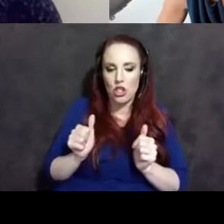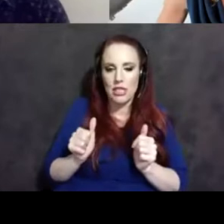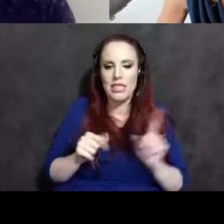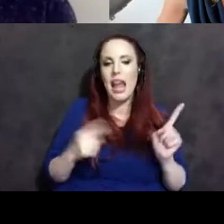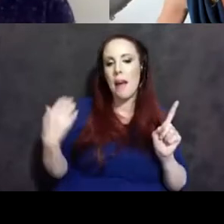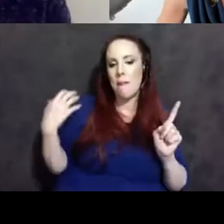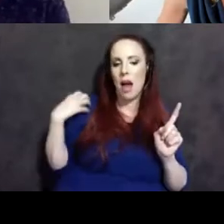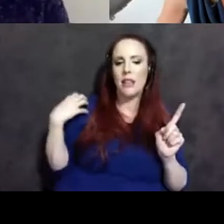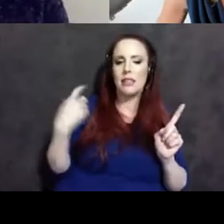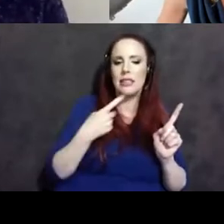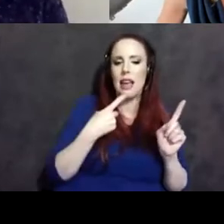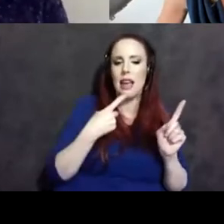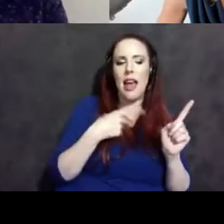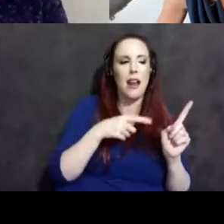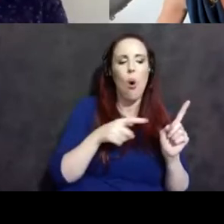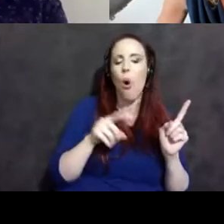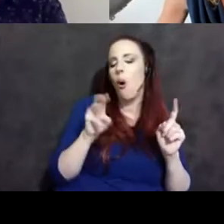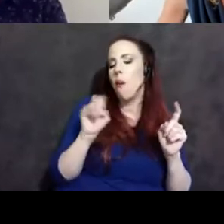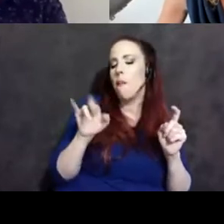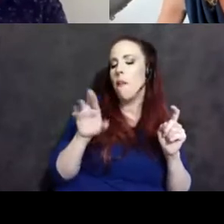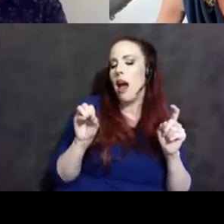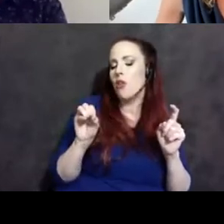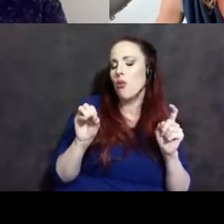that millennials made up because they're so delicate.